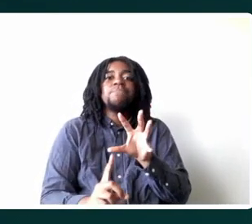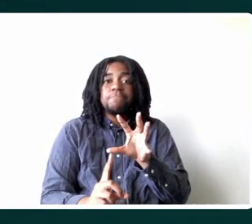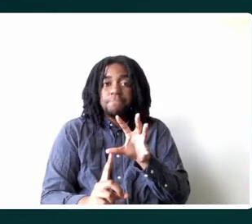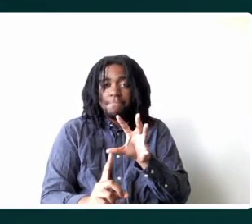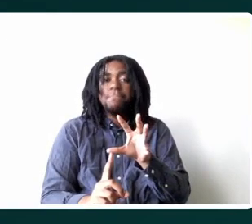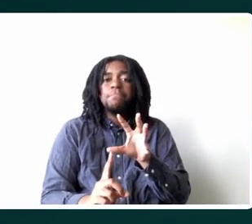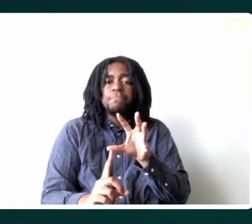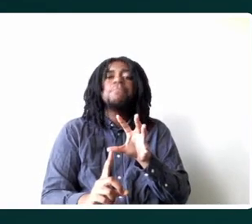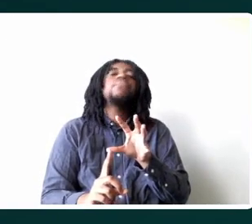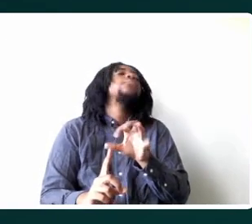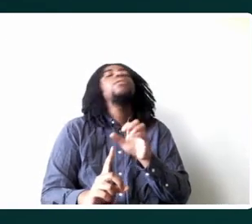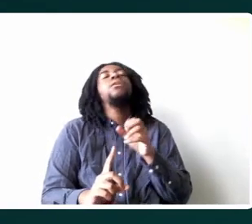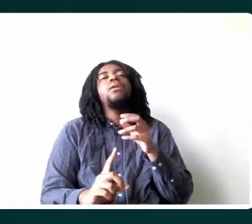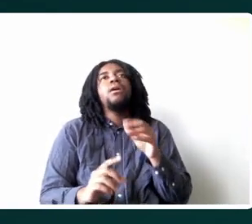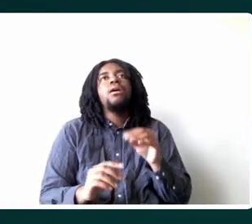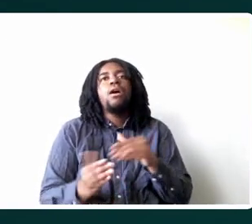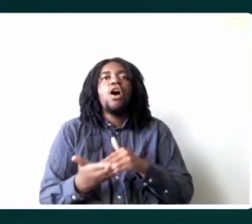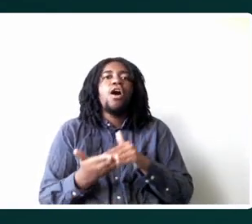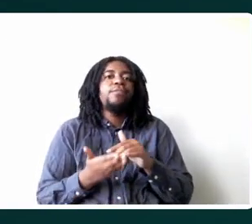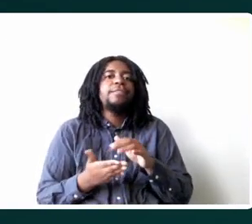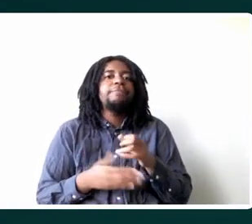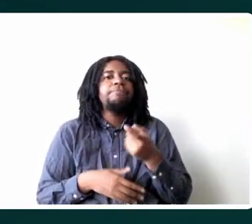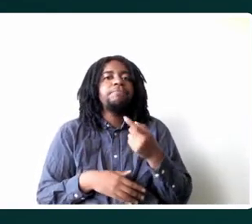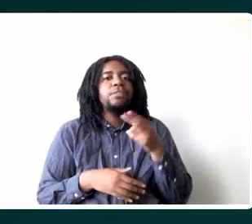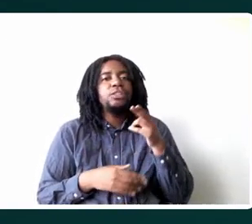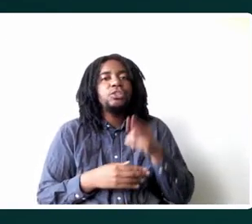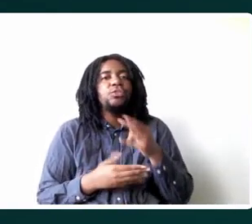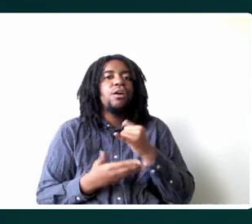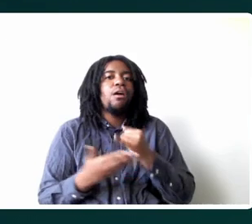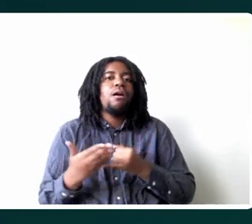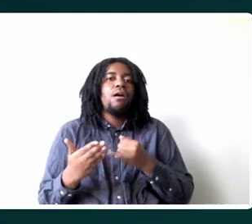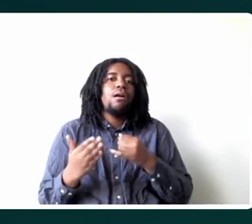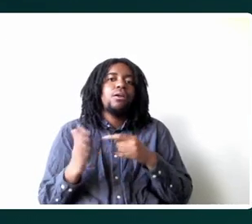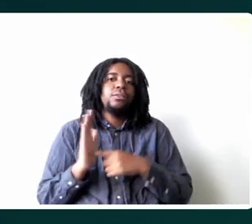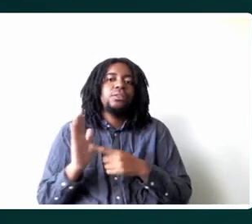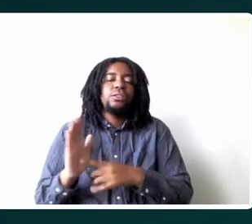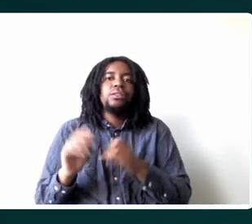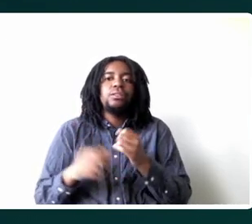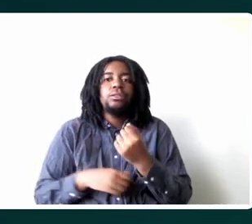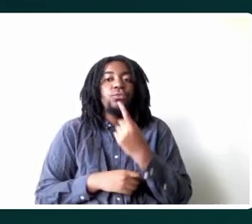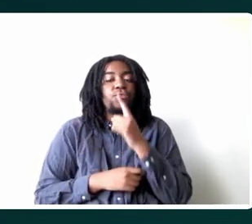history and art exhibitions, is understanding that really, you know, each artist has learned from